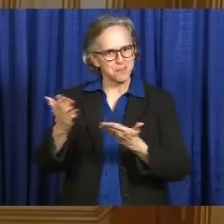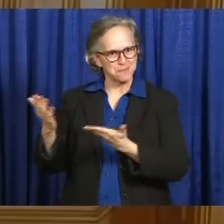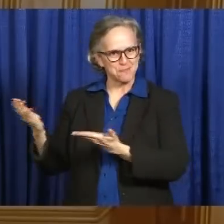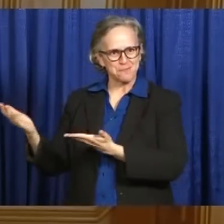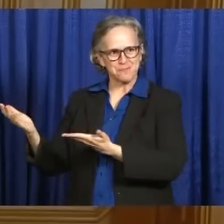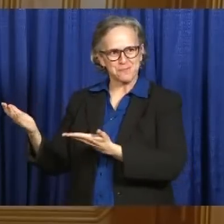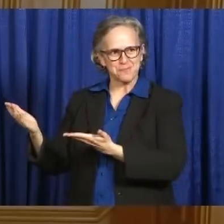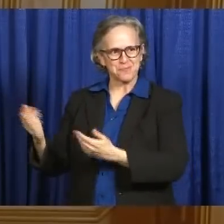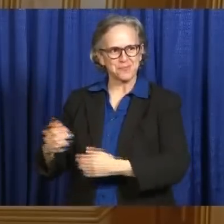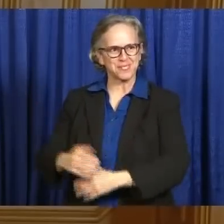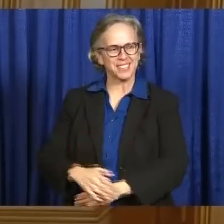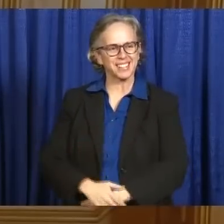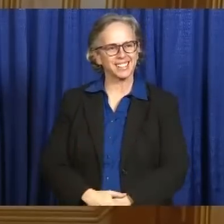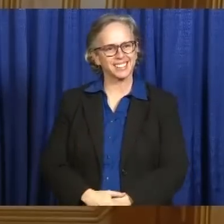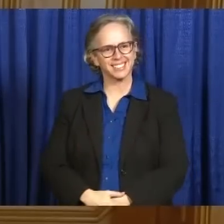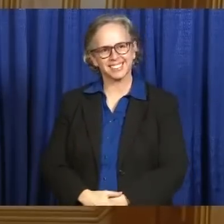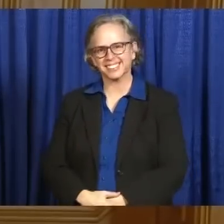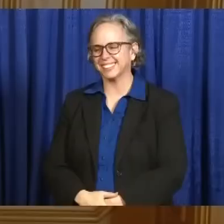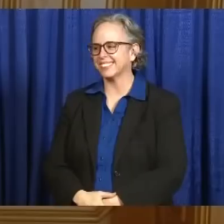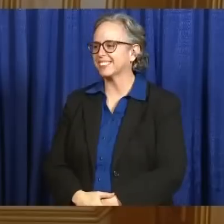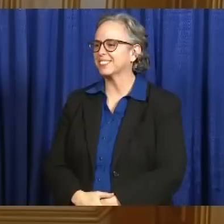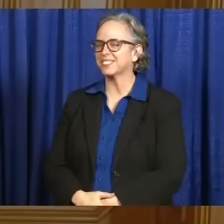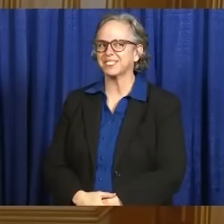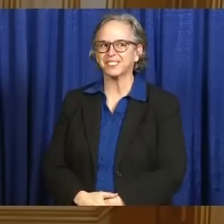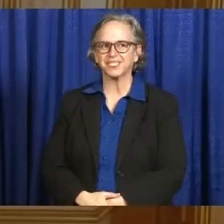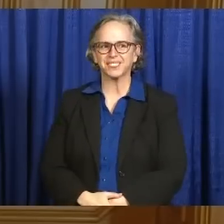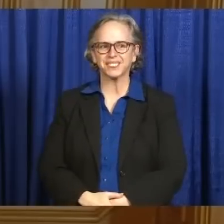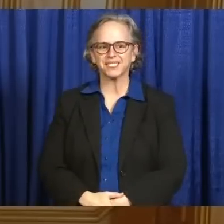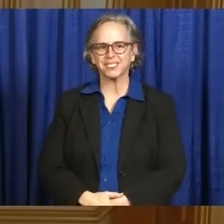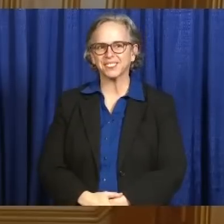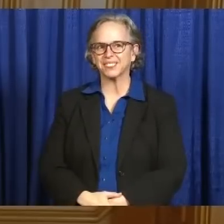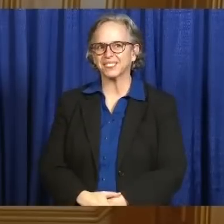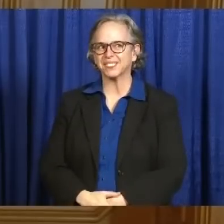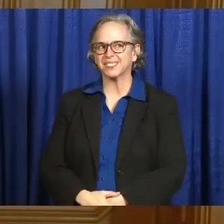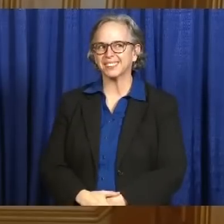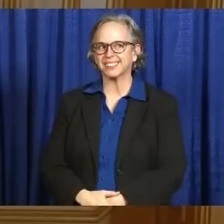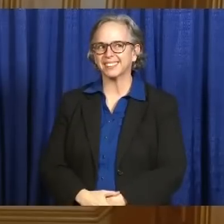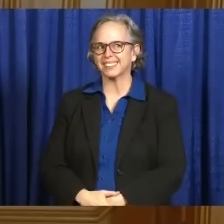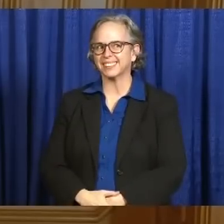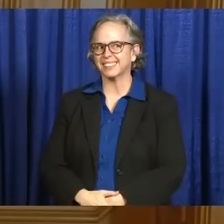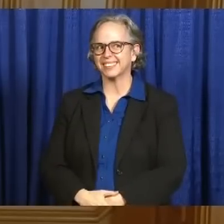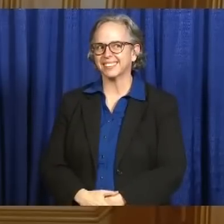EACH AND EVERY DAY. SO, WE ARE GOING TO LOOK AT A VIDEO THAT COMES FROM THE STUDENTS AT THE